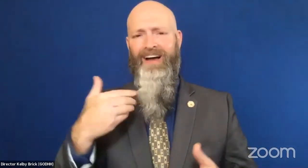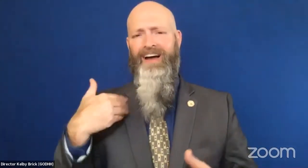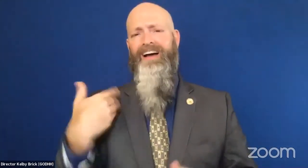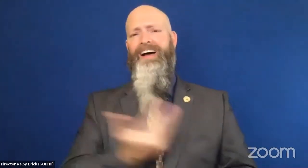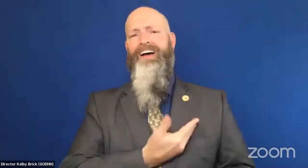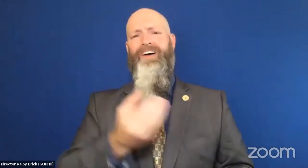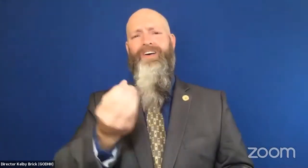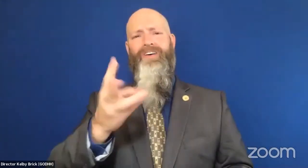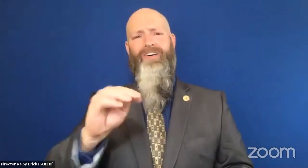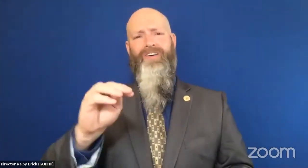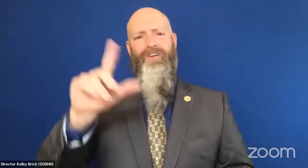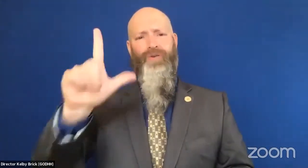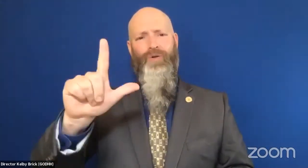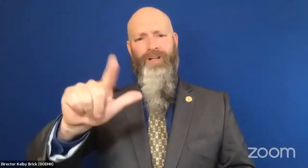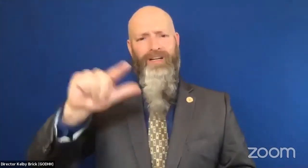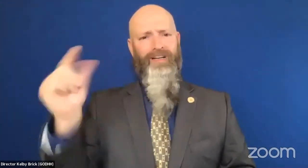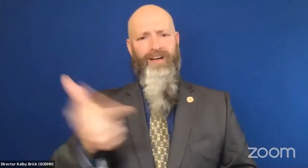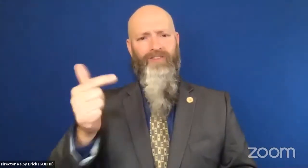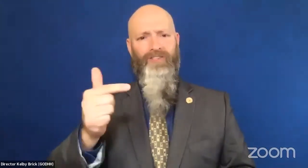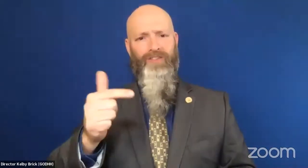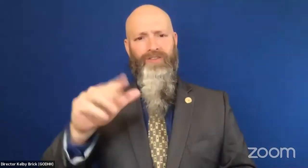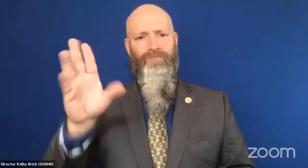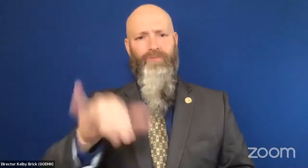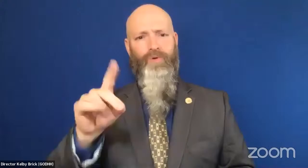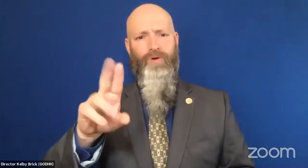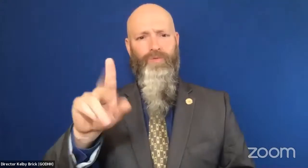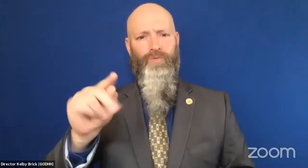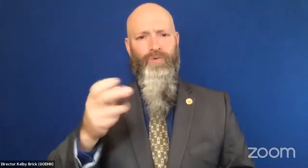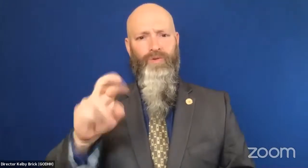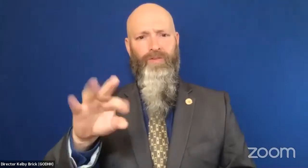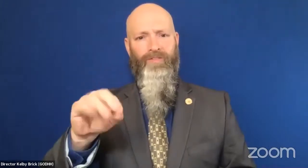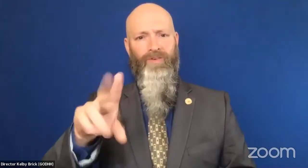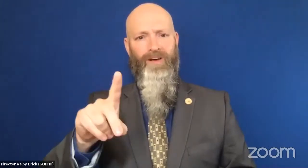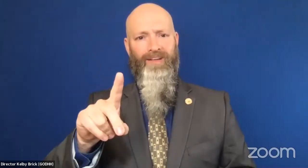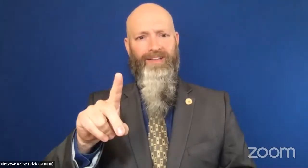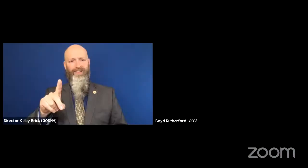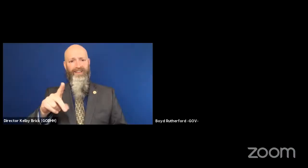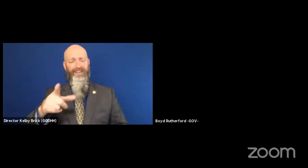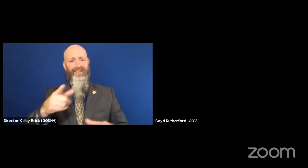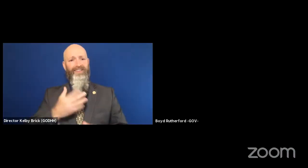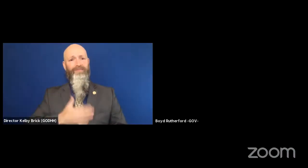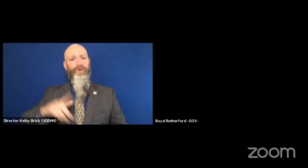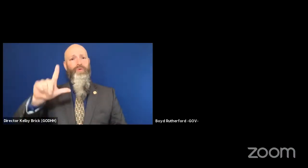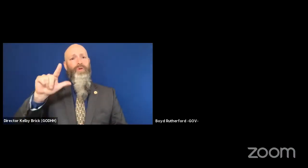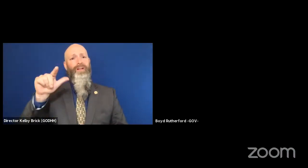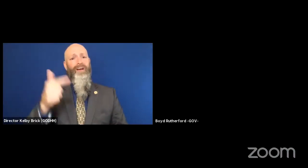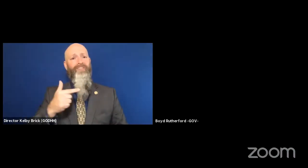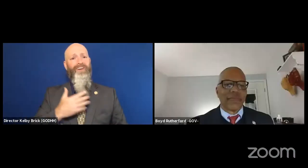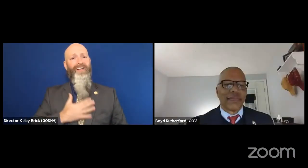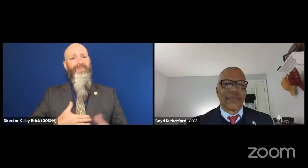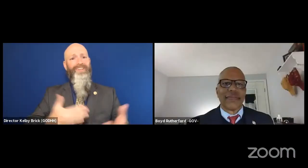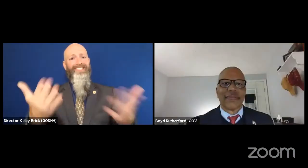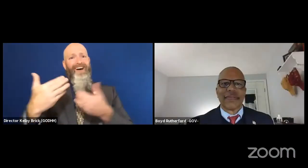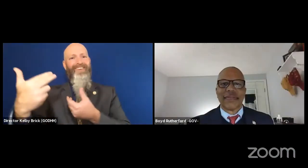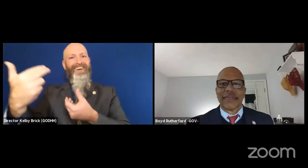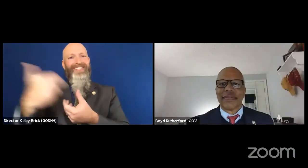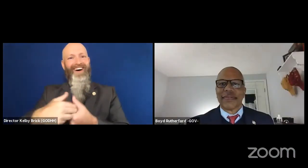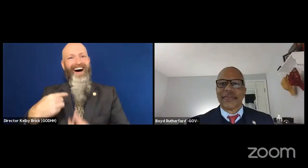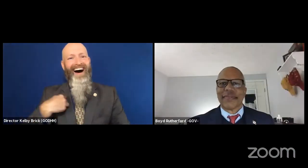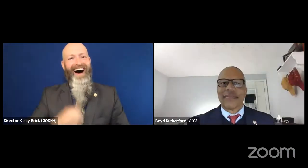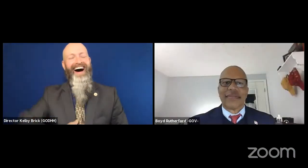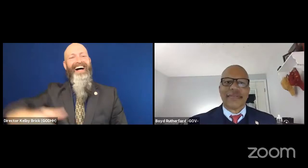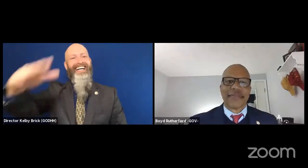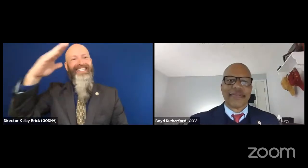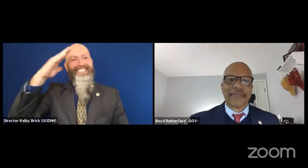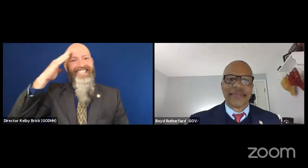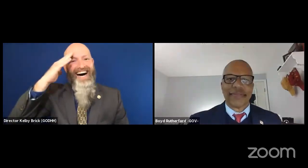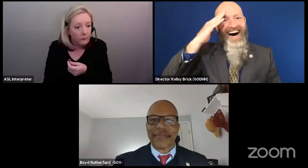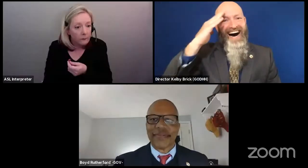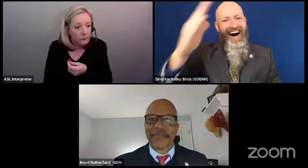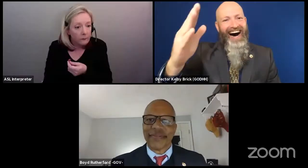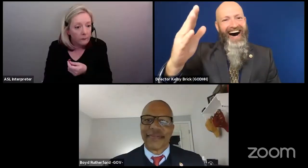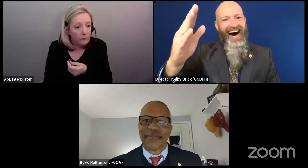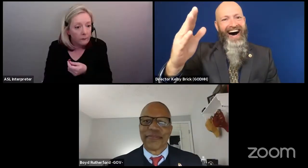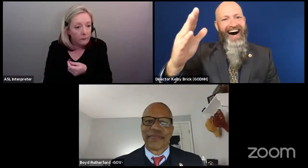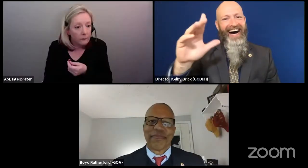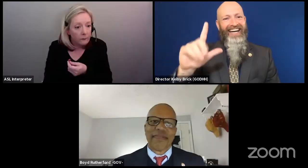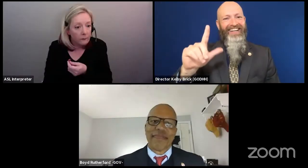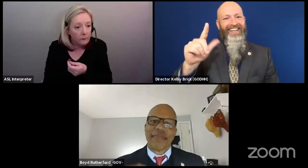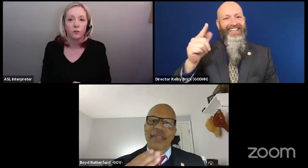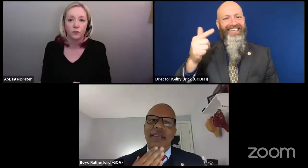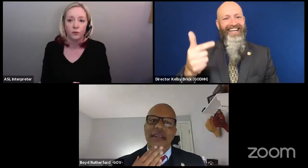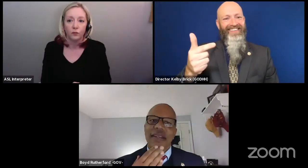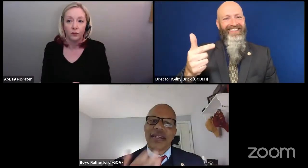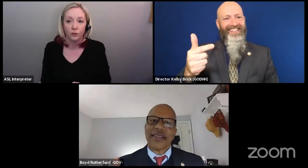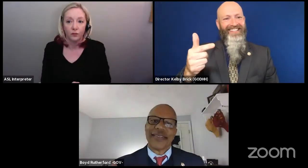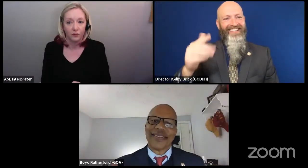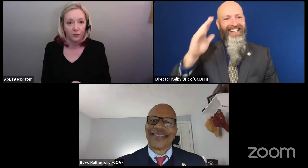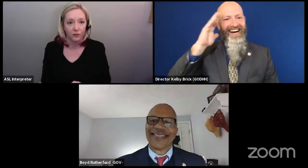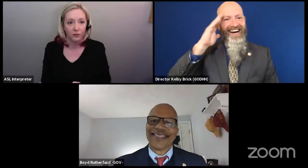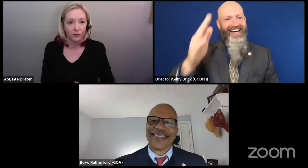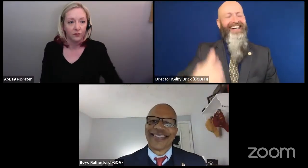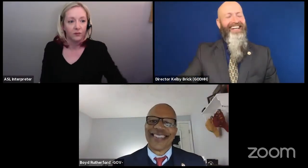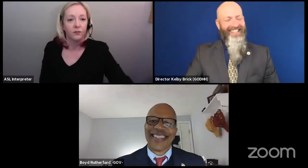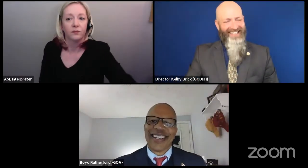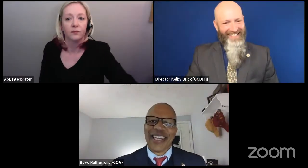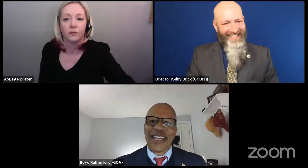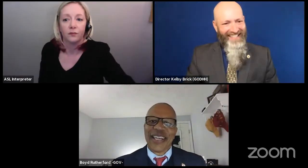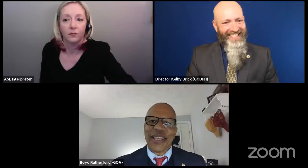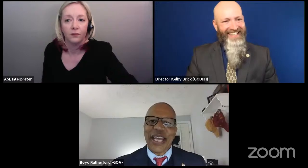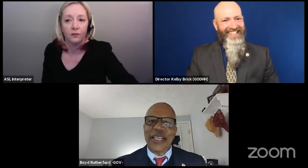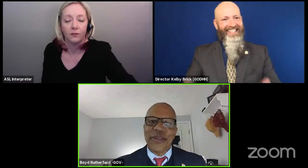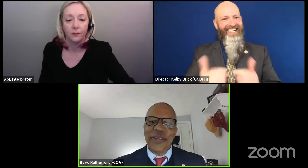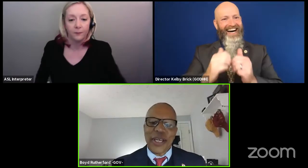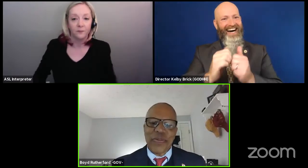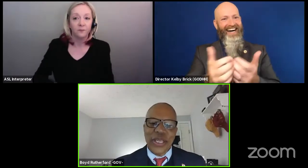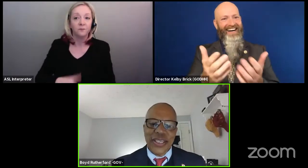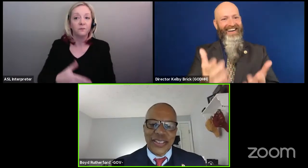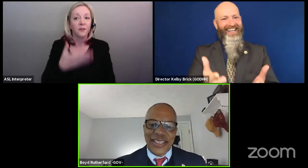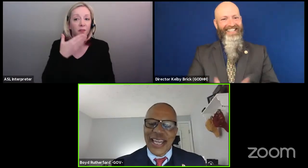evening. We have our own Lieutenant Governor Boyd Rutherford. We're glad to have you here.